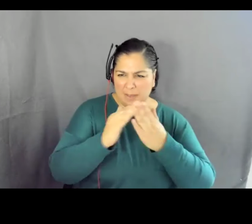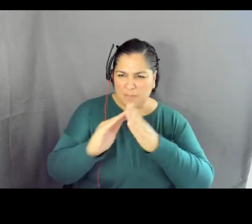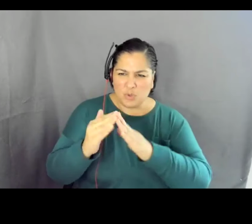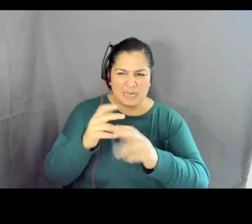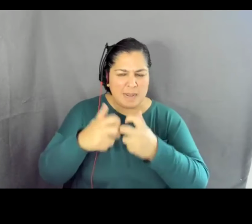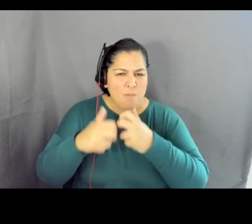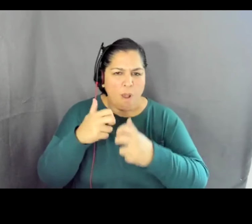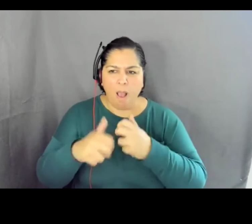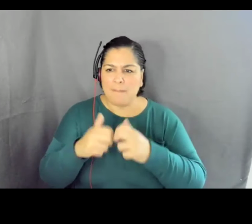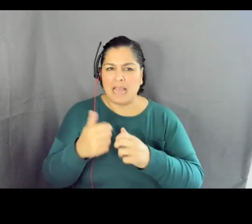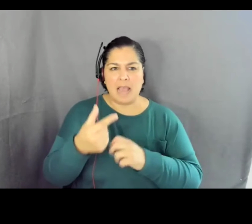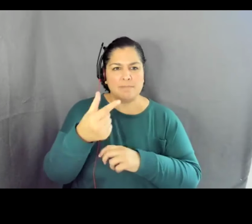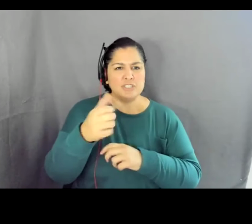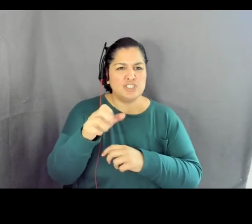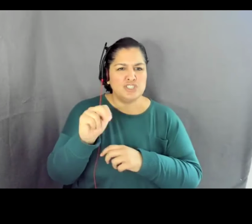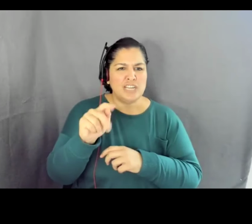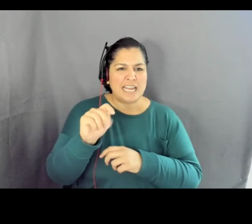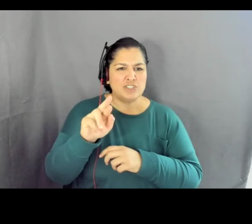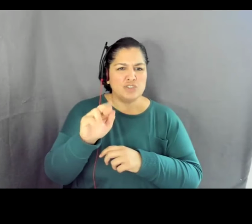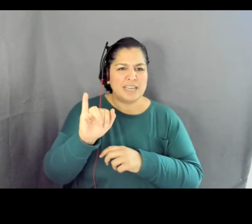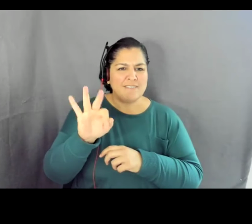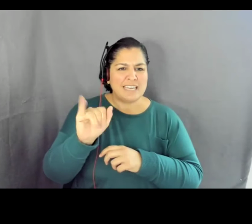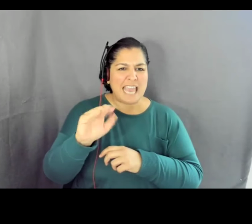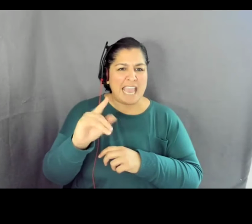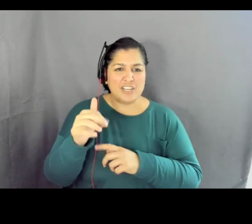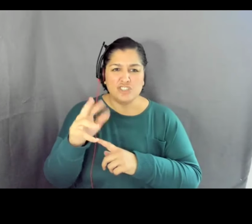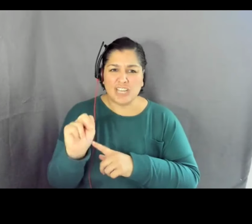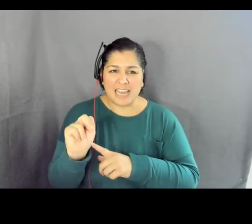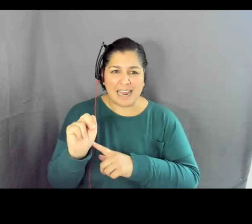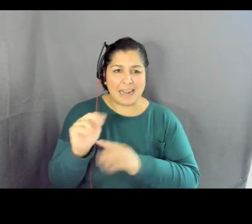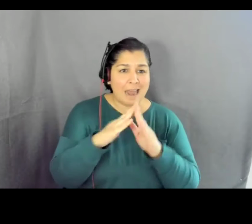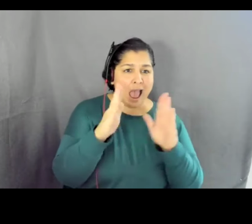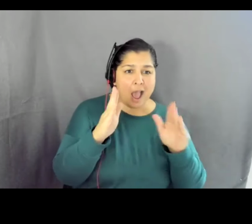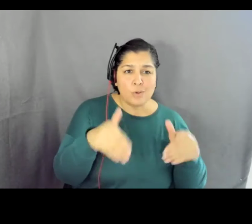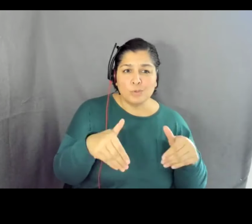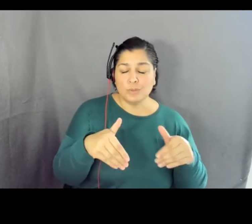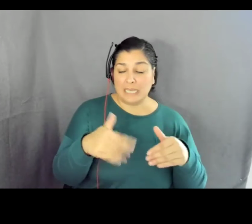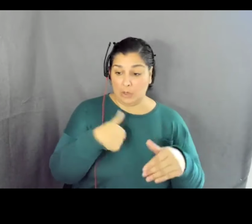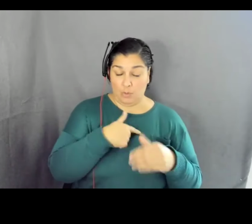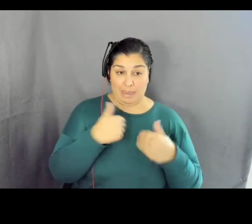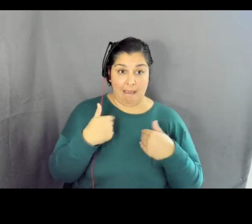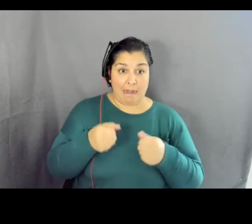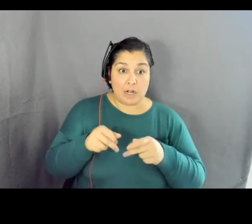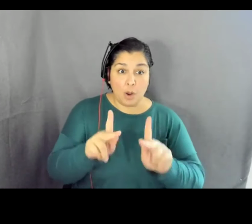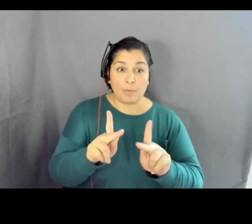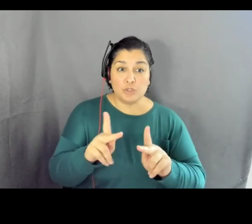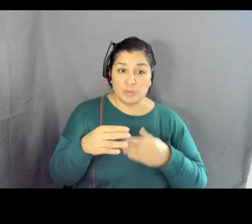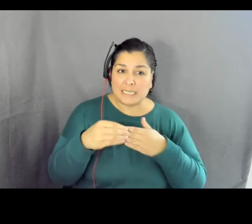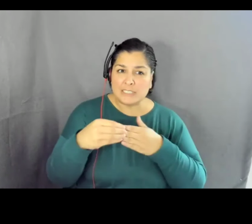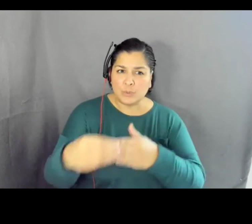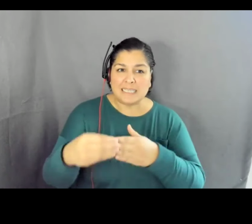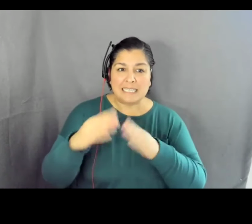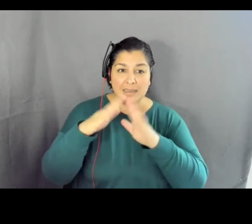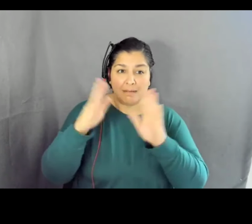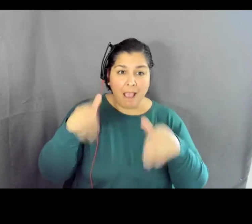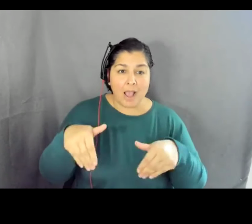We had this opportunity to help lead up planning and a and imagining process for a new development in East Austin,